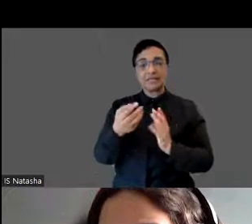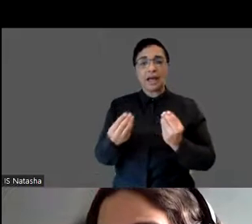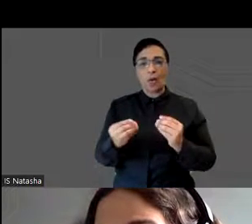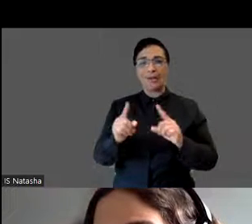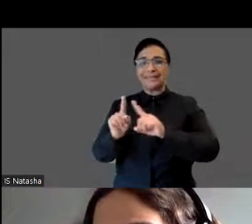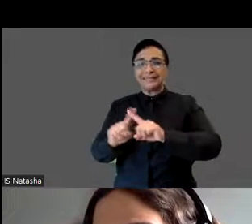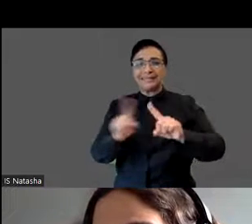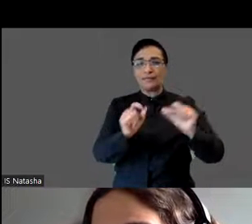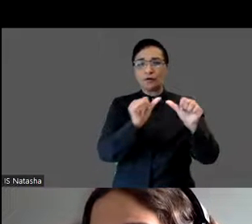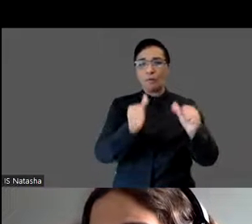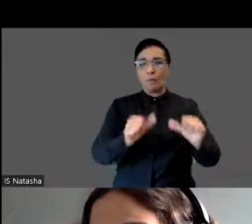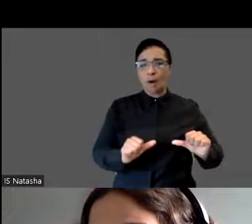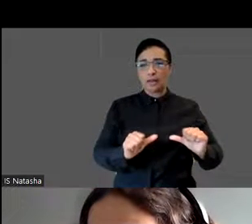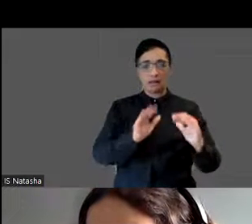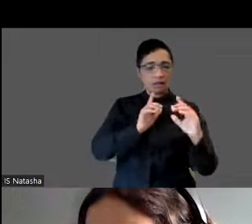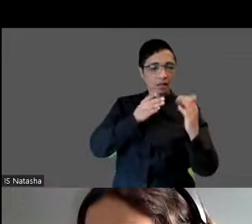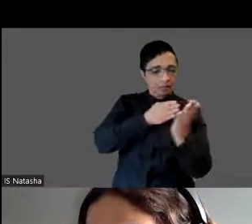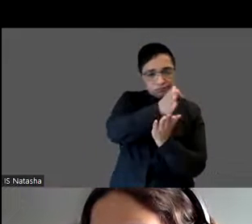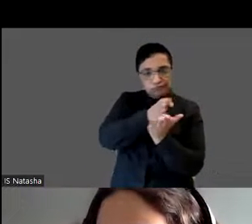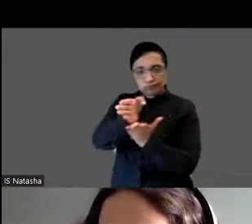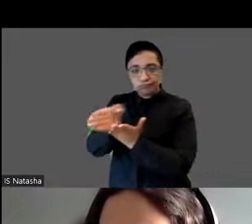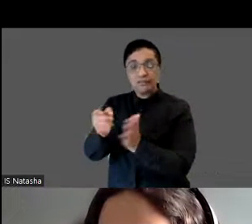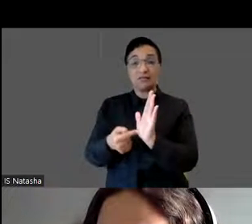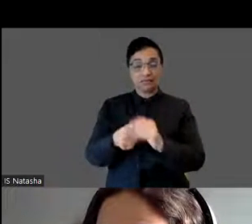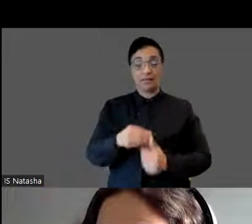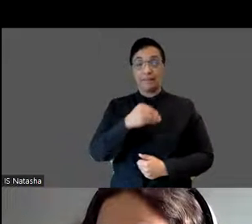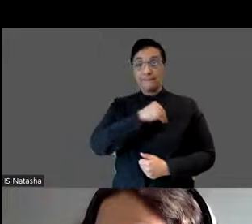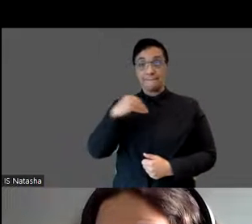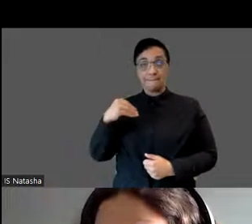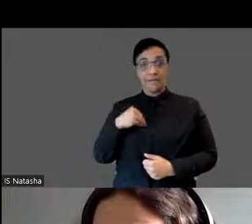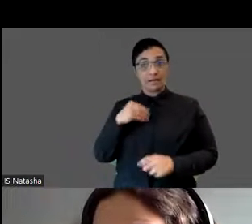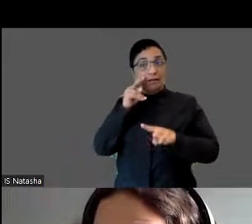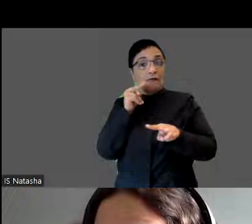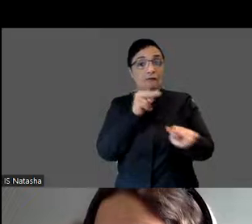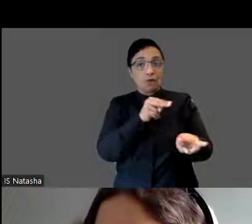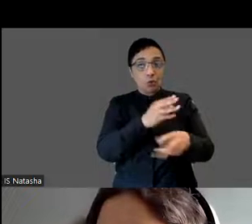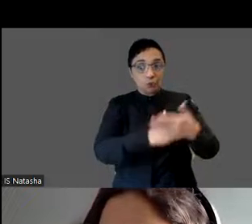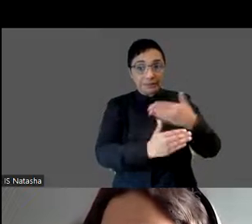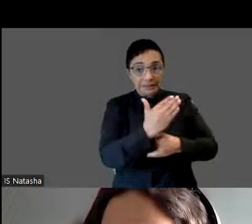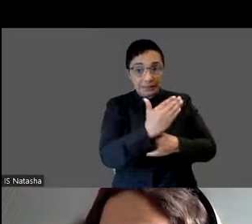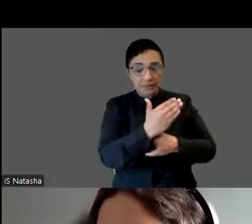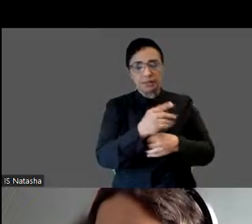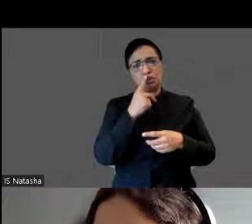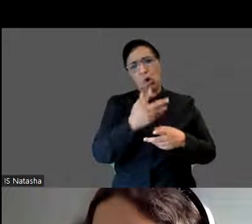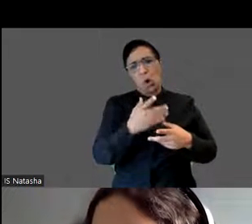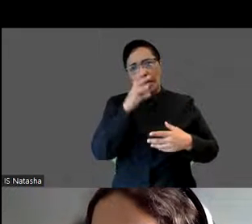So, we have the medical model that provides data for disability in healthcare, disability